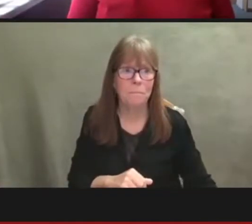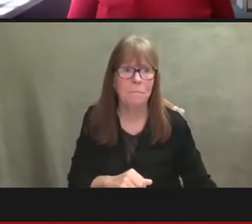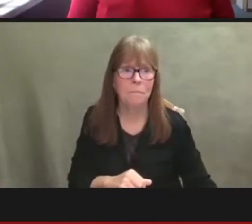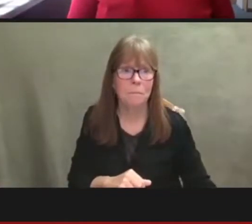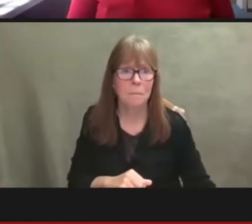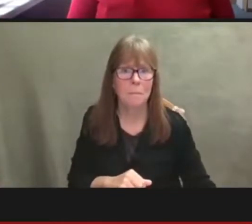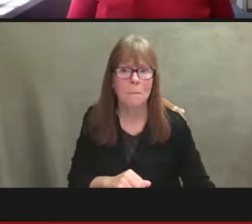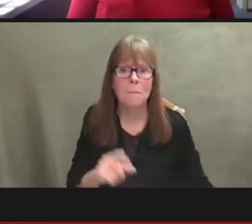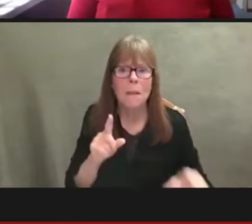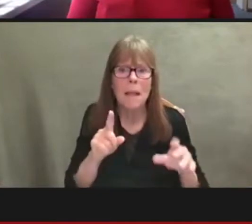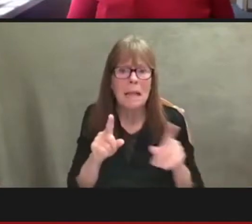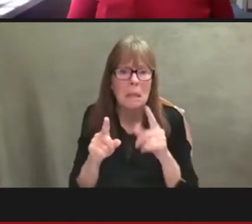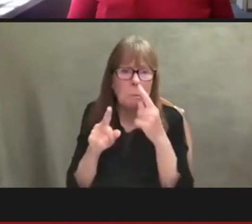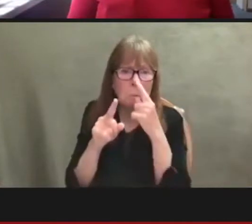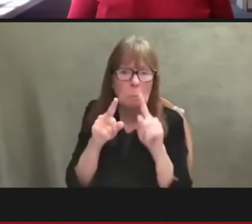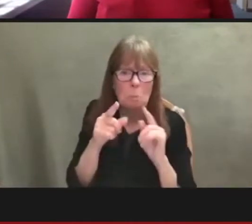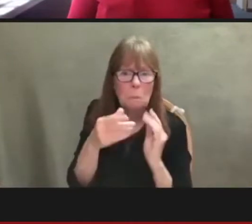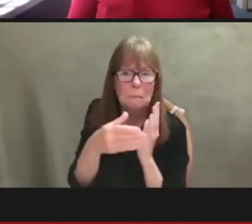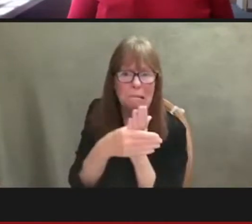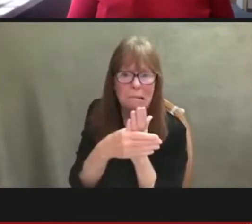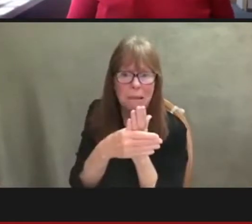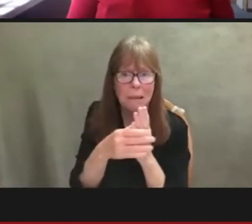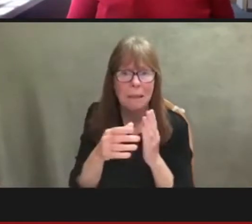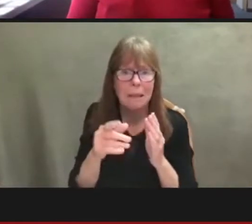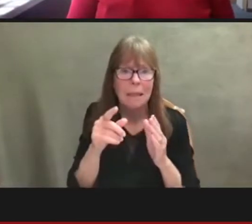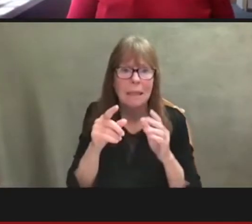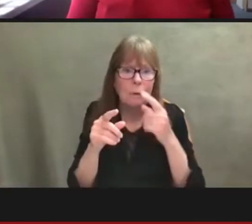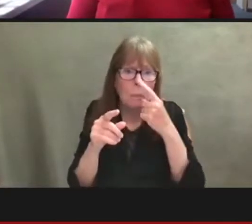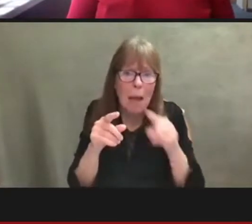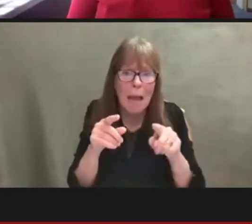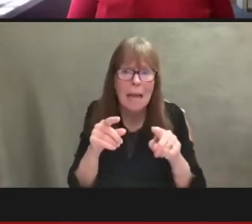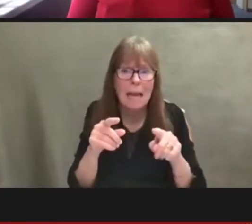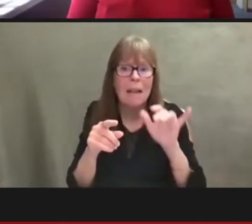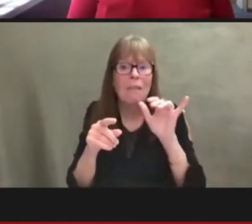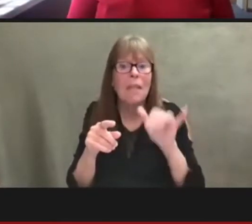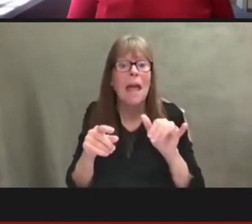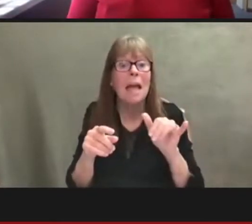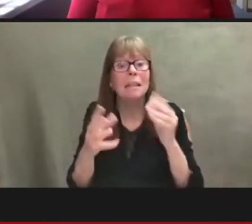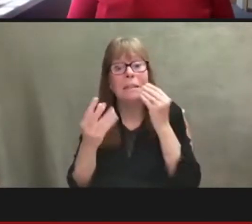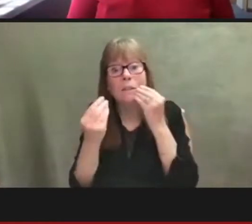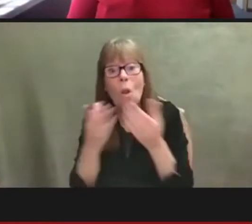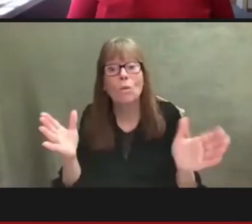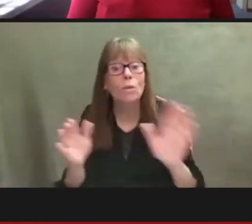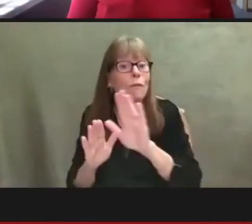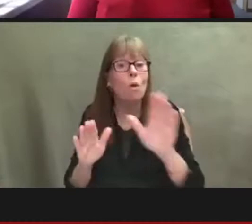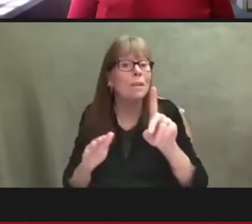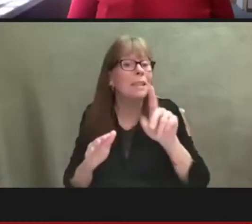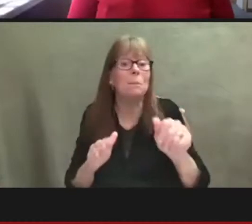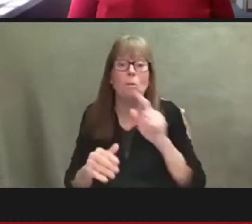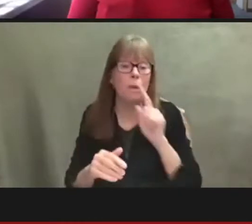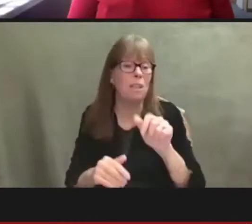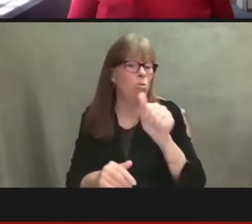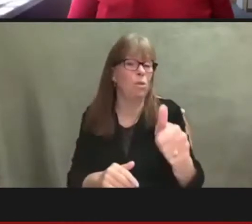Can I briefly note, though—the disclosure of your disability is your choice alone.